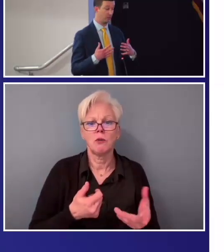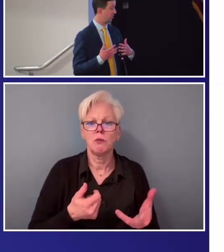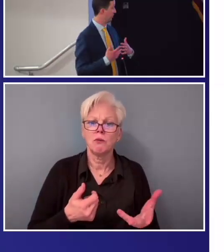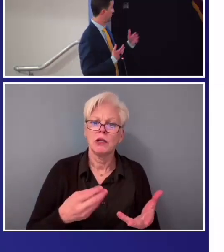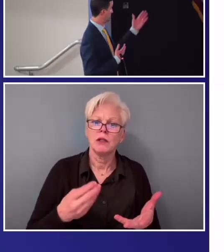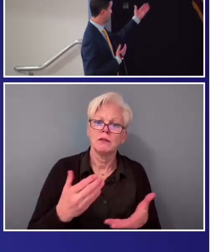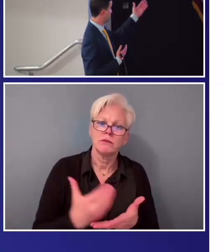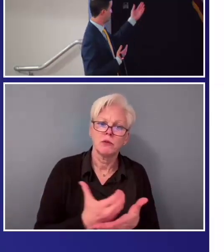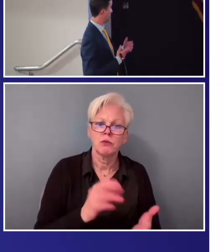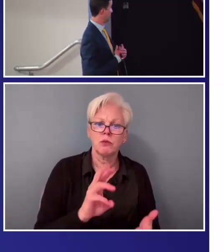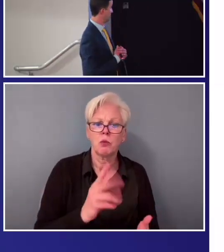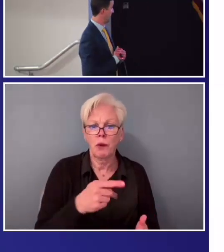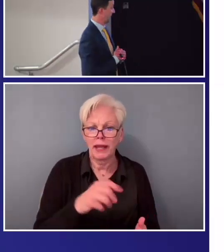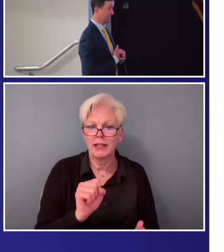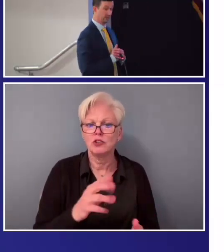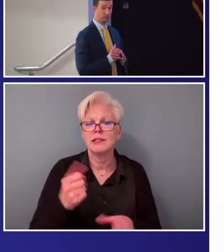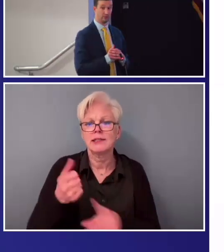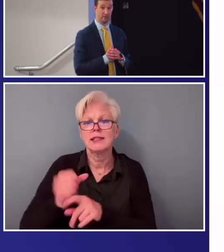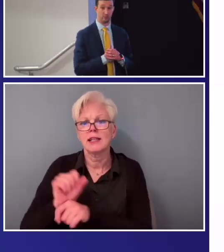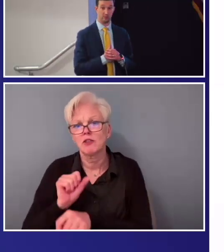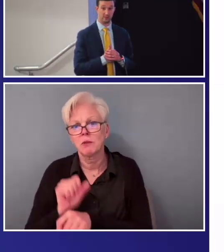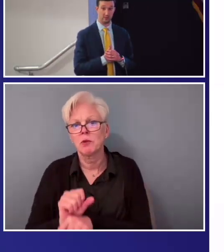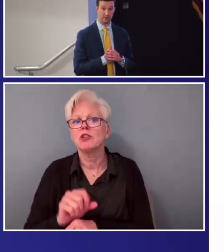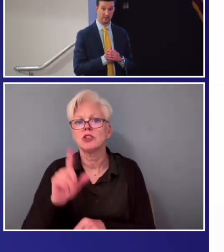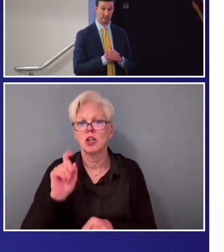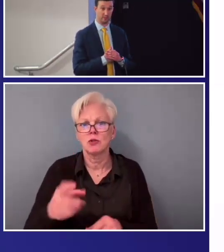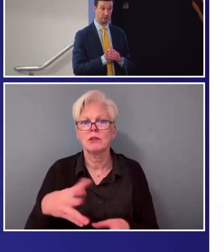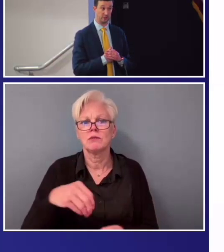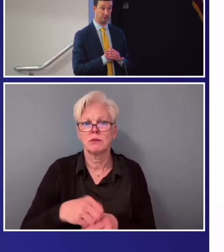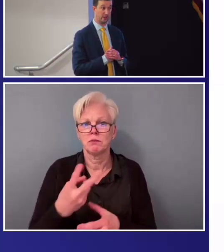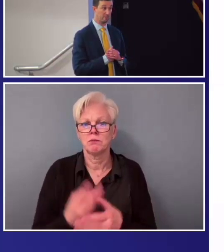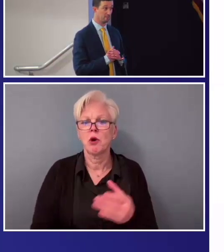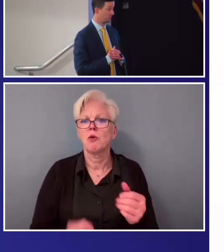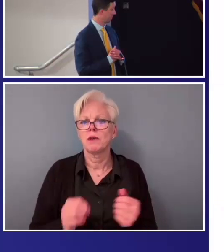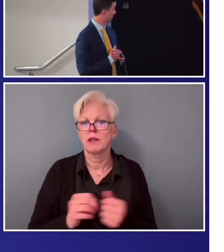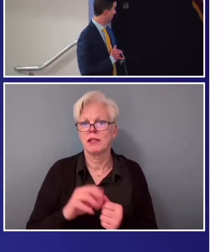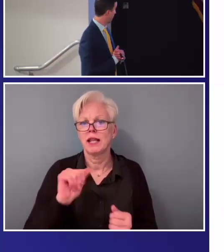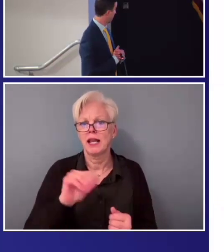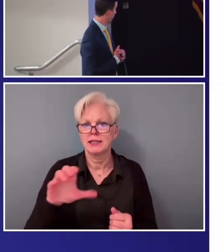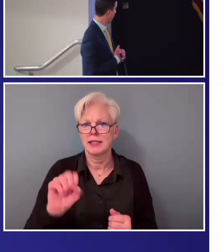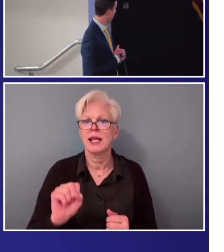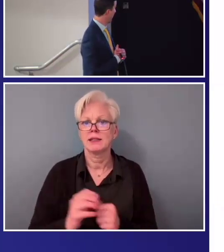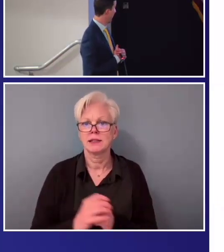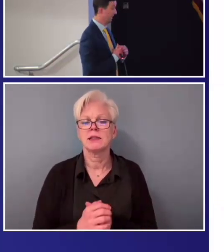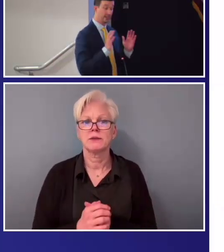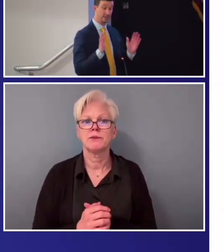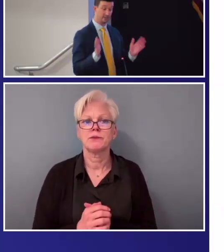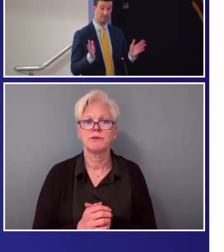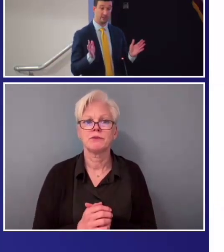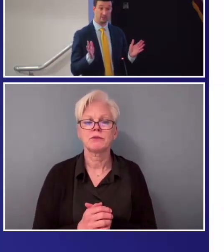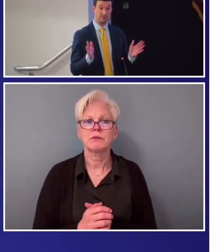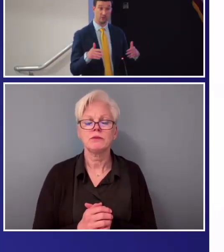which is -- necessitates combining these two variables in the American Community Survey. Again, it's not a final decision.